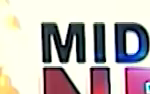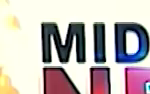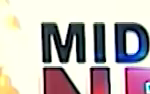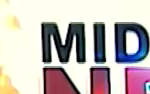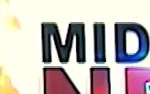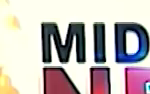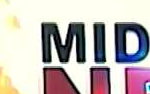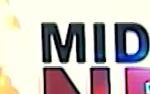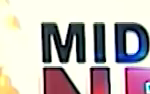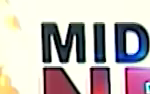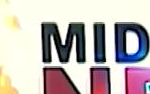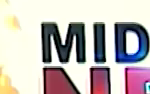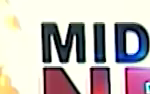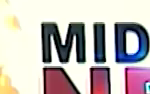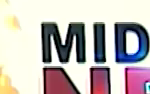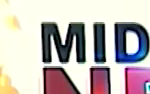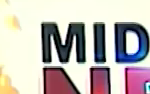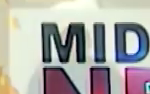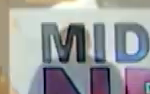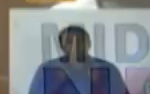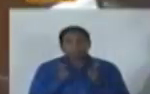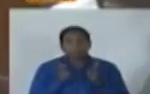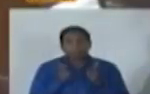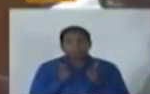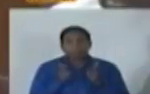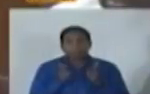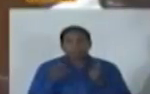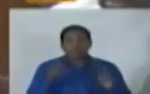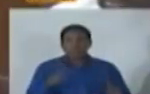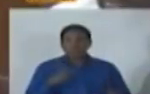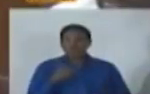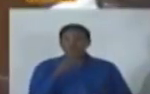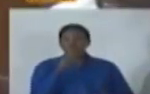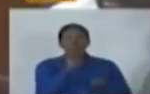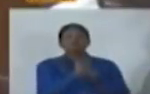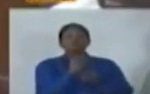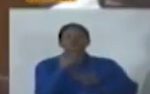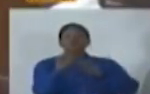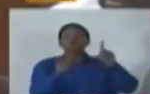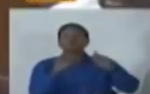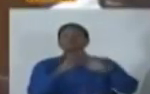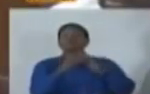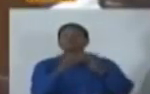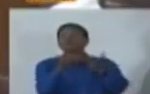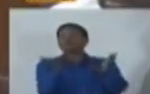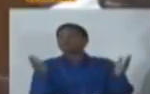economic contraction therefore want to assure the people of Jamaica that should